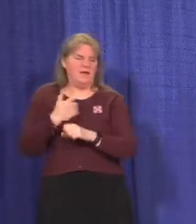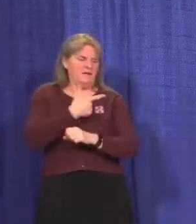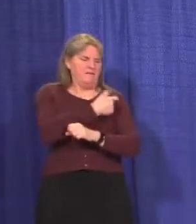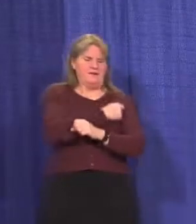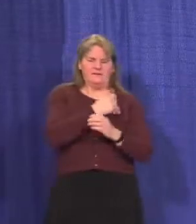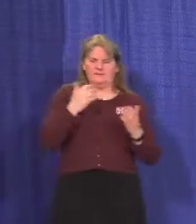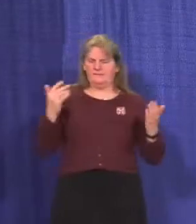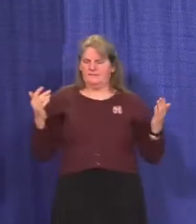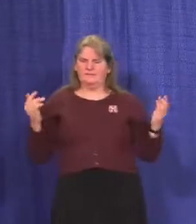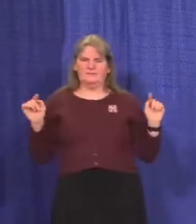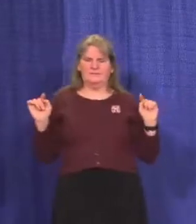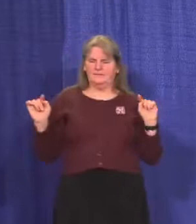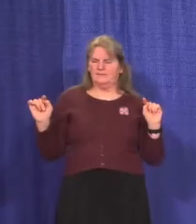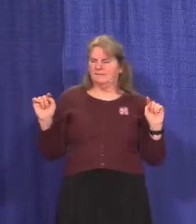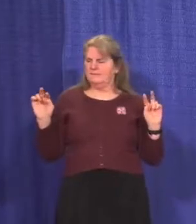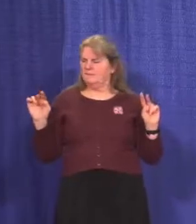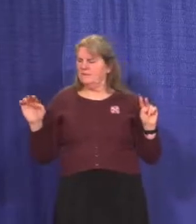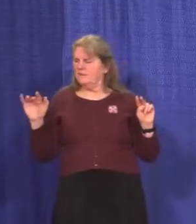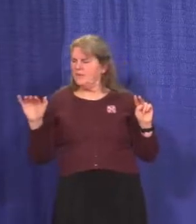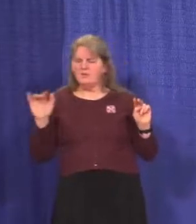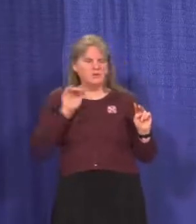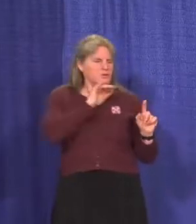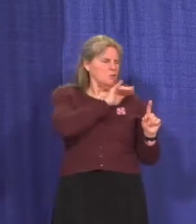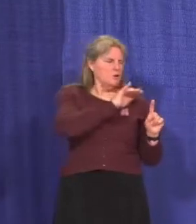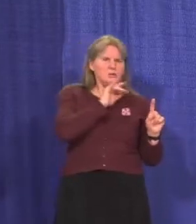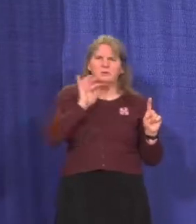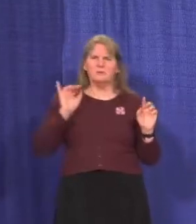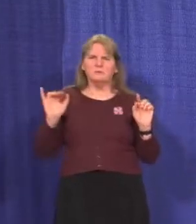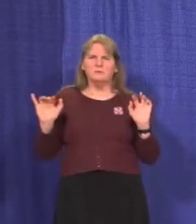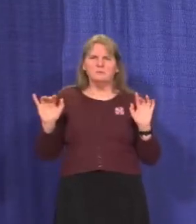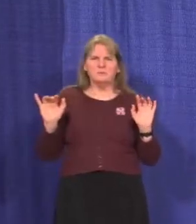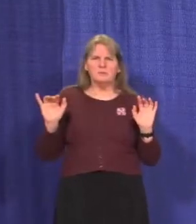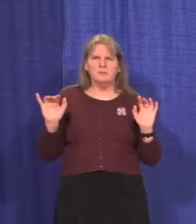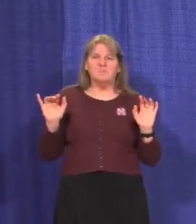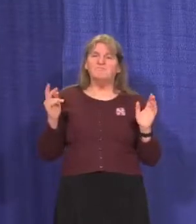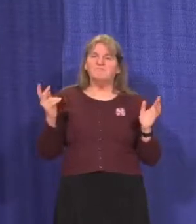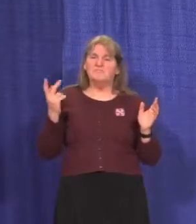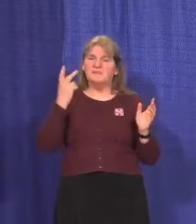I think we have just seen what's happening in St. John's and that